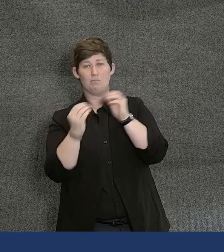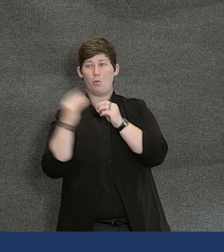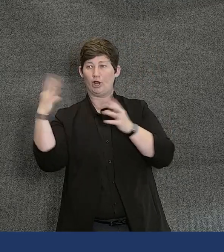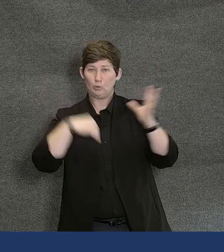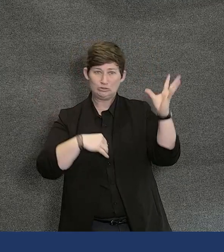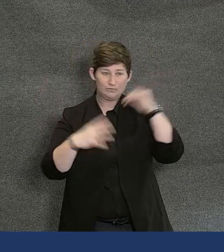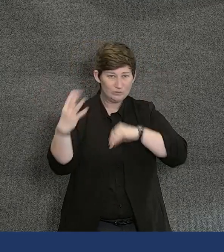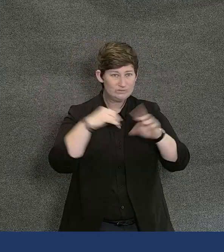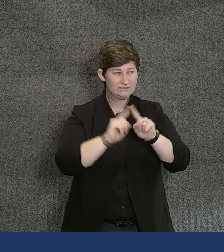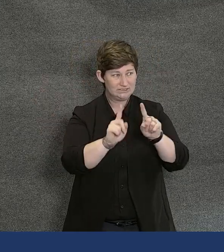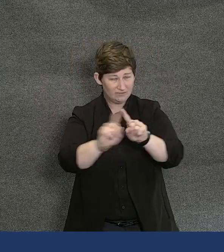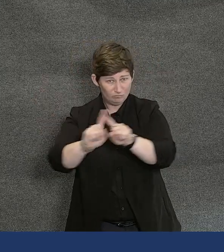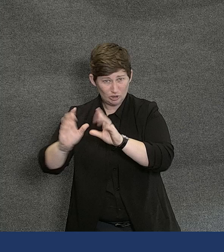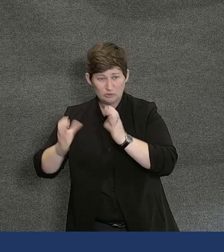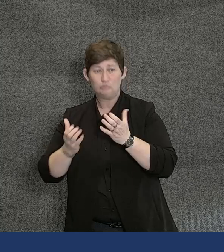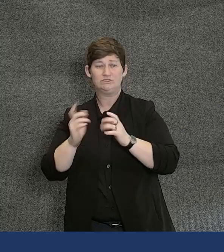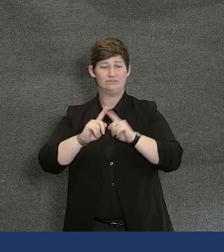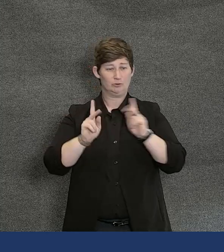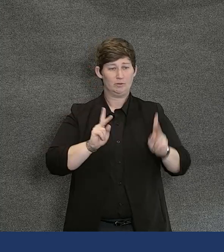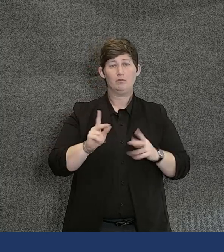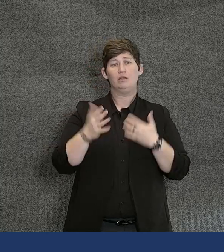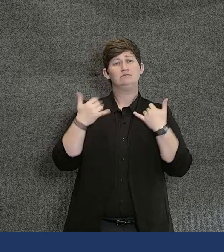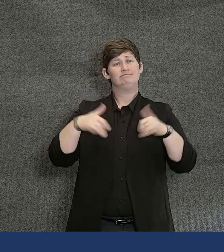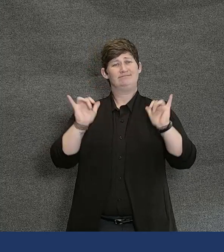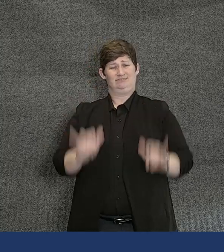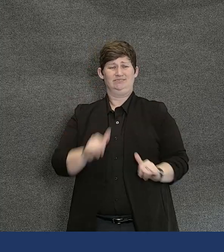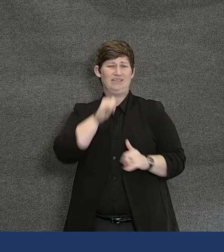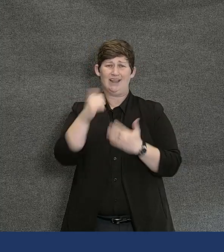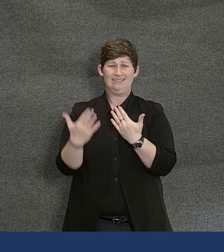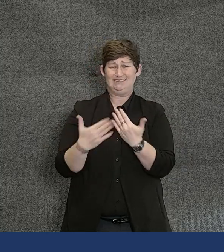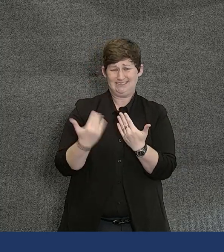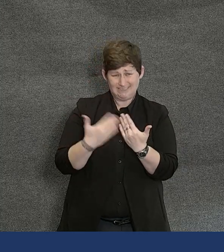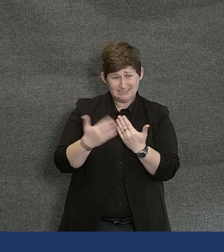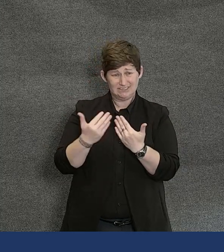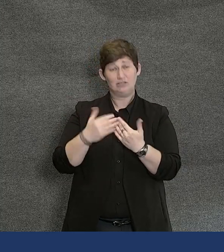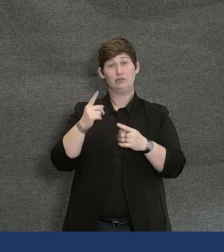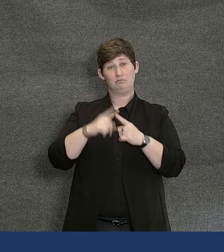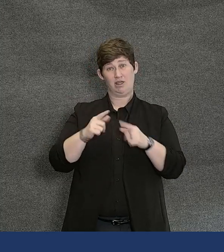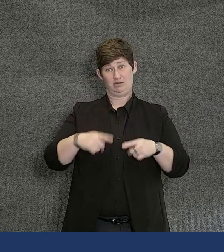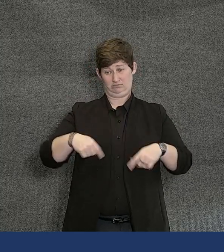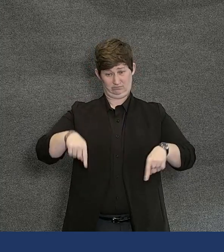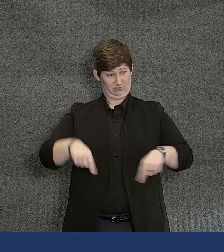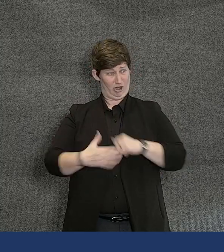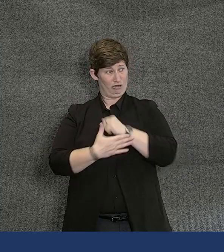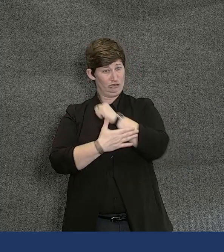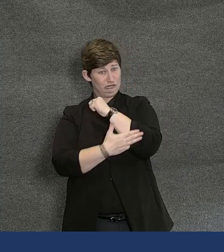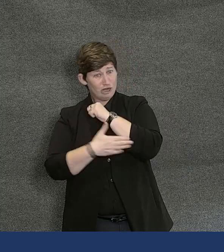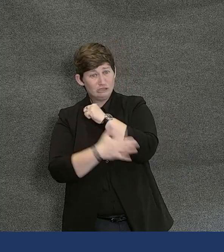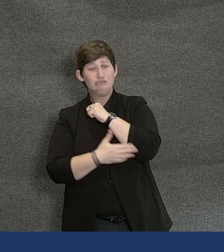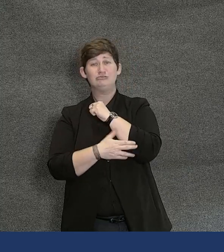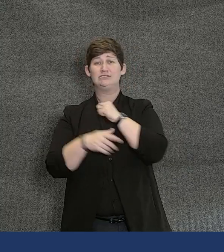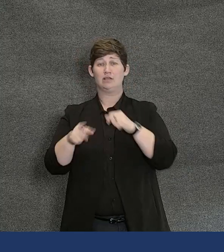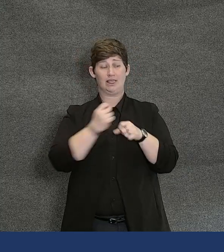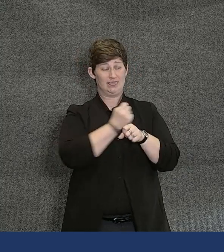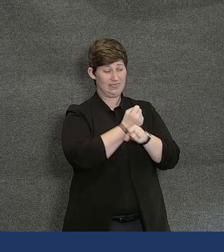It's never been easy. But what we've done as a nation, as we've said again, liberty, and justice for all, all means all.